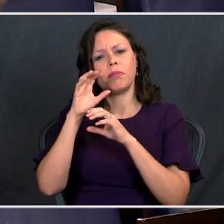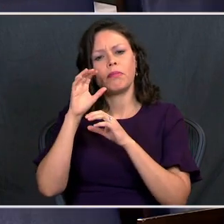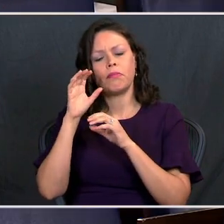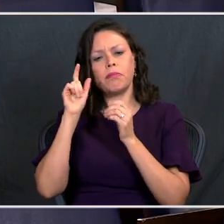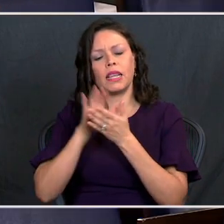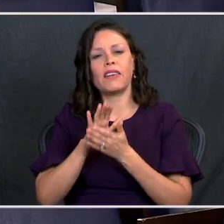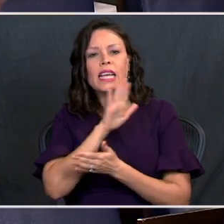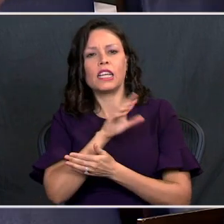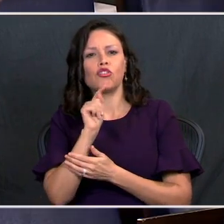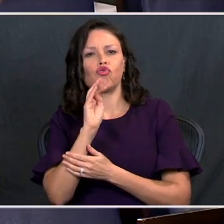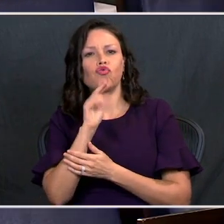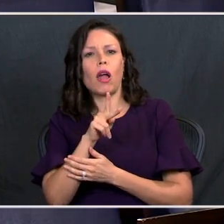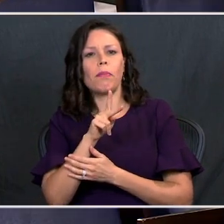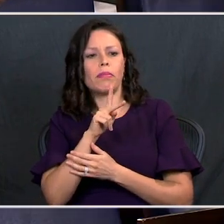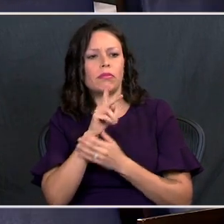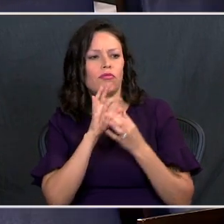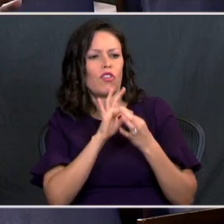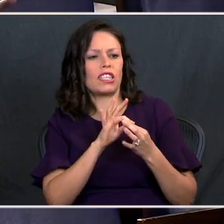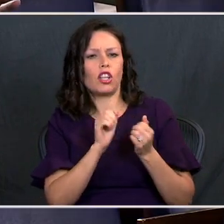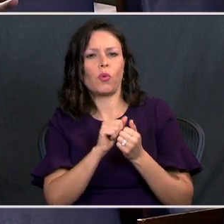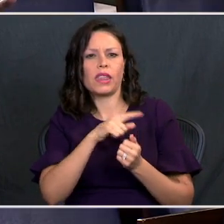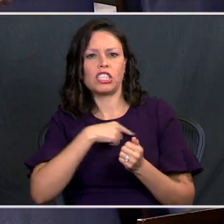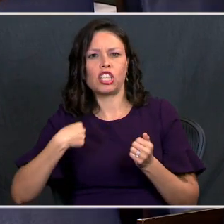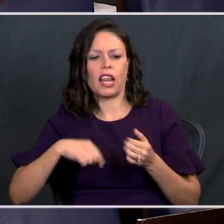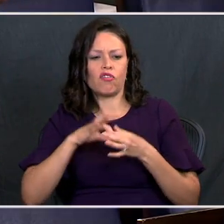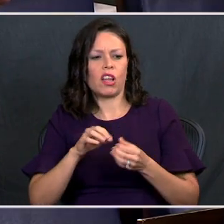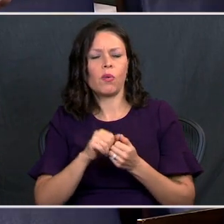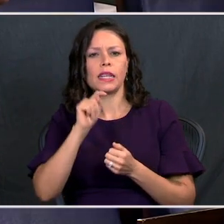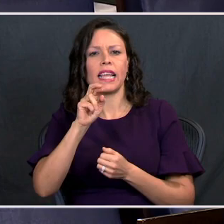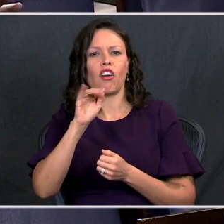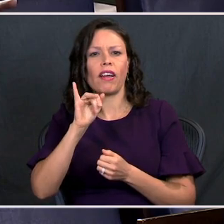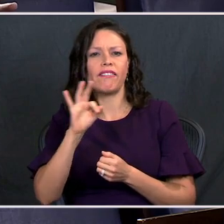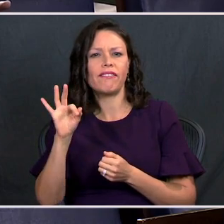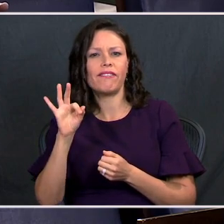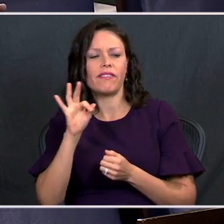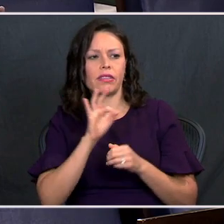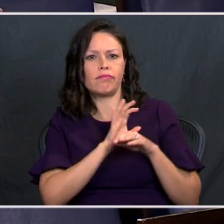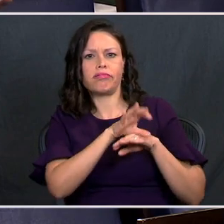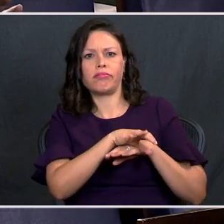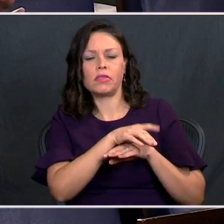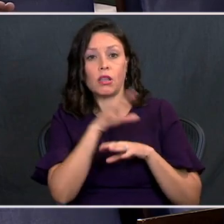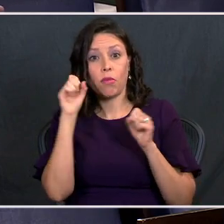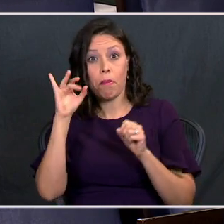is with regards to China, in particular around the tariffs he imposed? Does President Biden like those tariffs?